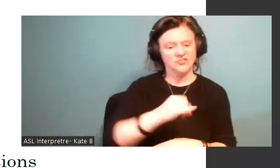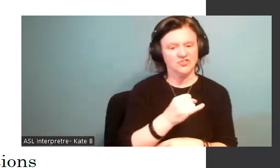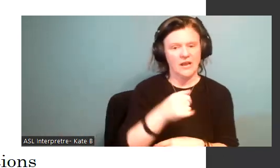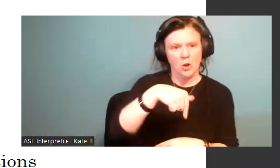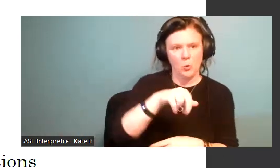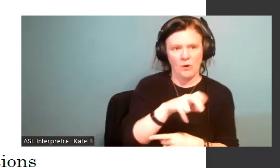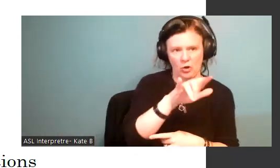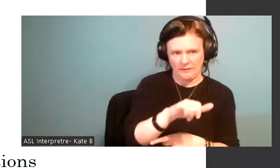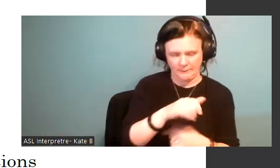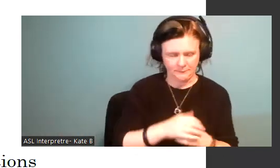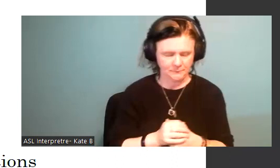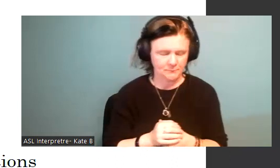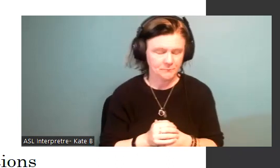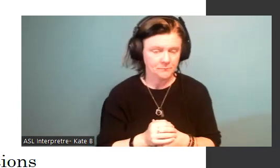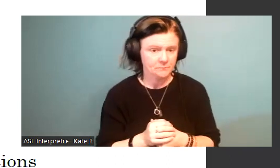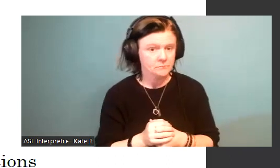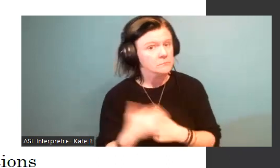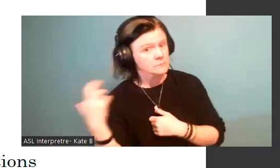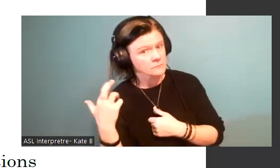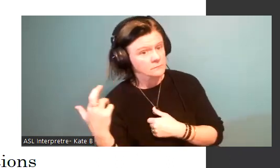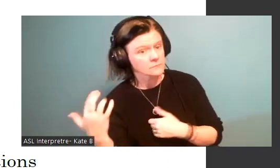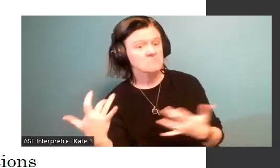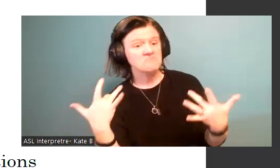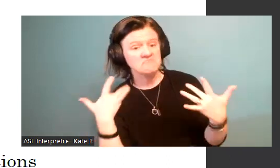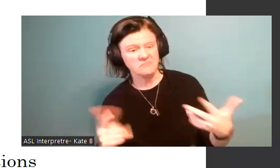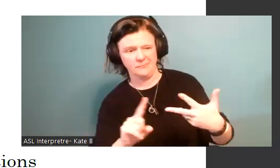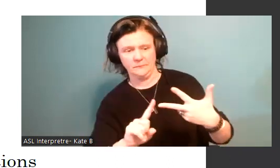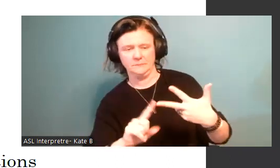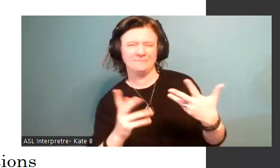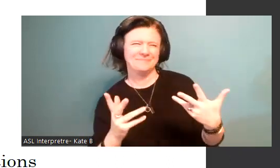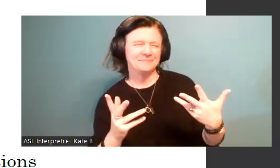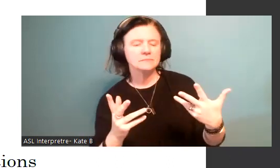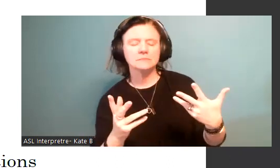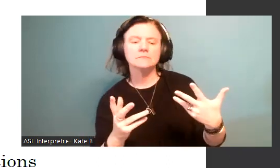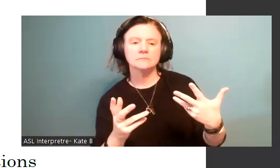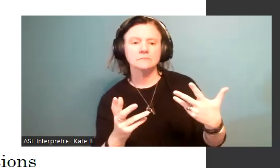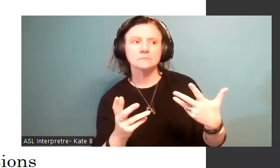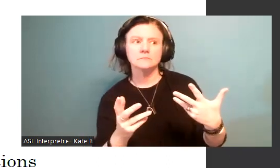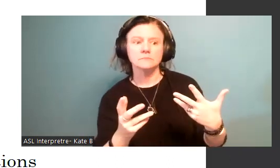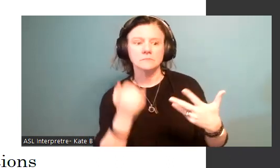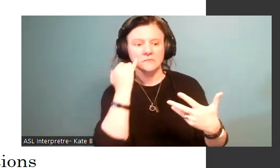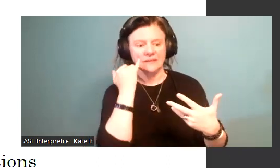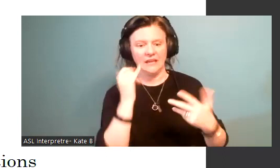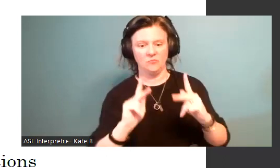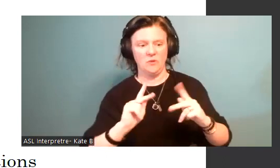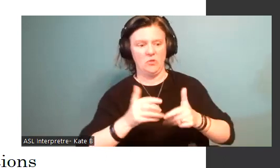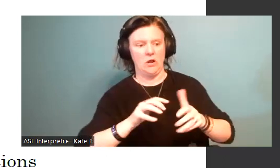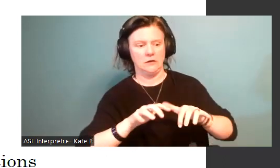can be used to add initial functions such as live announcements to a website. This is done in